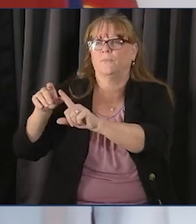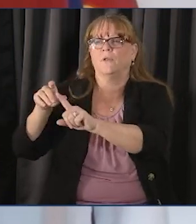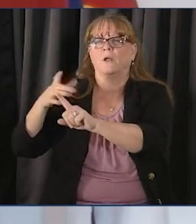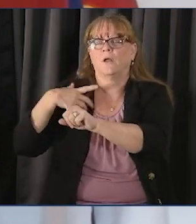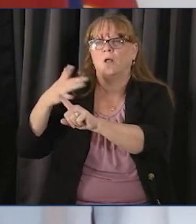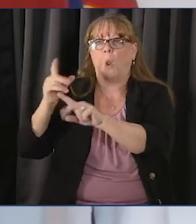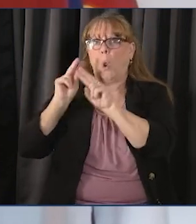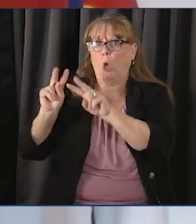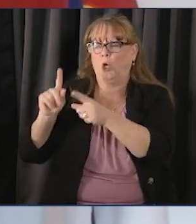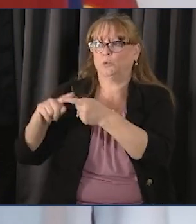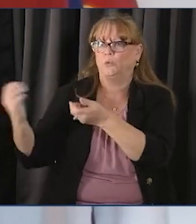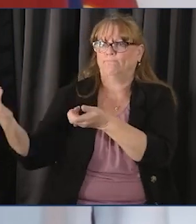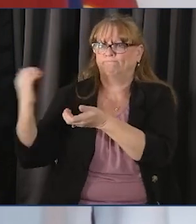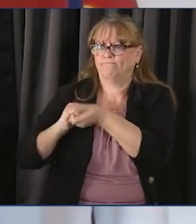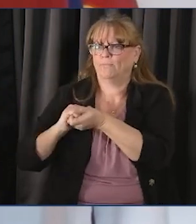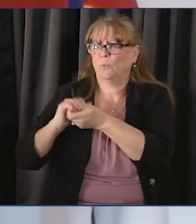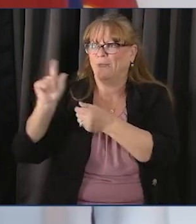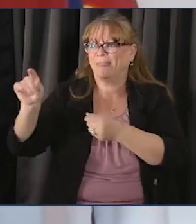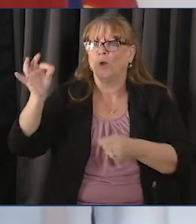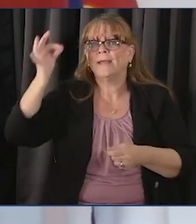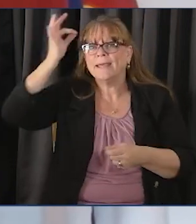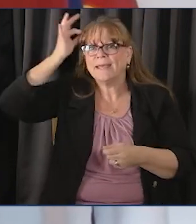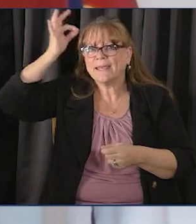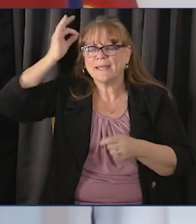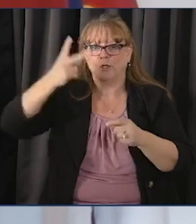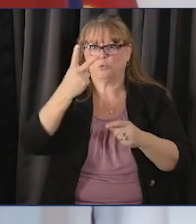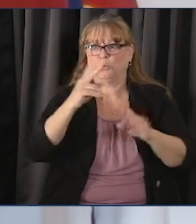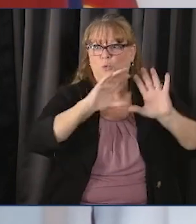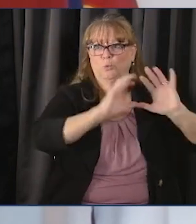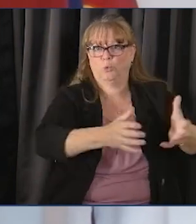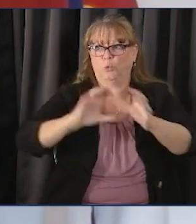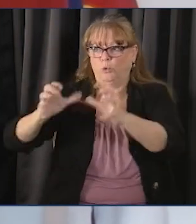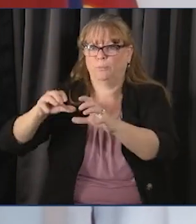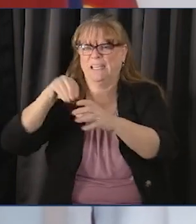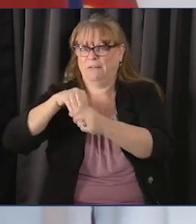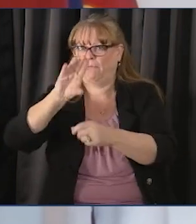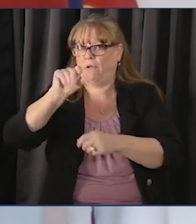The Ute Mountain Ute and Southern Ute have their own allocations and do their